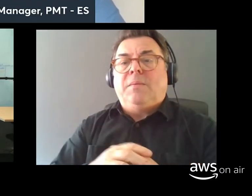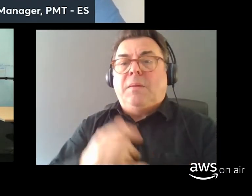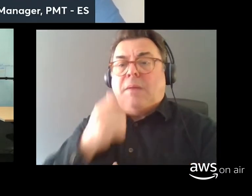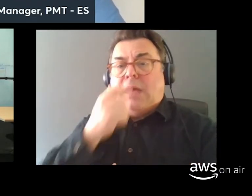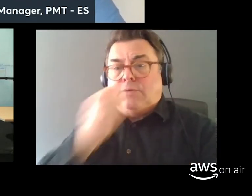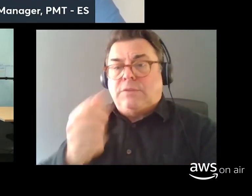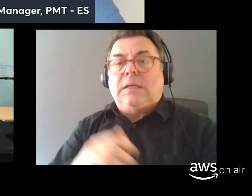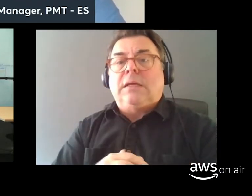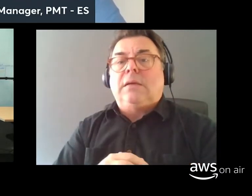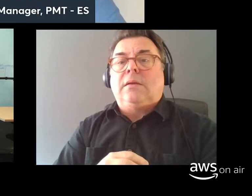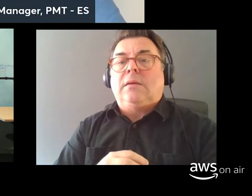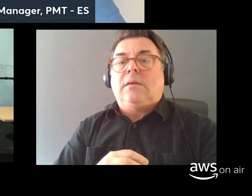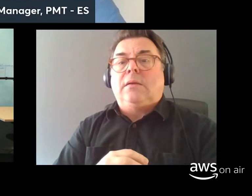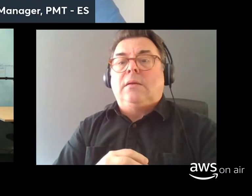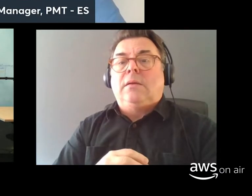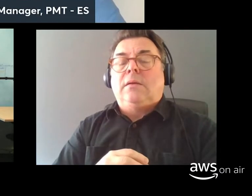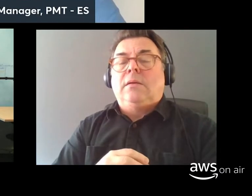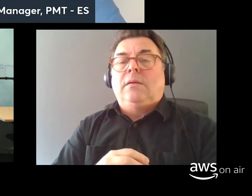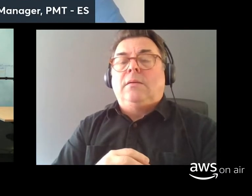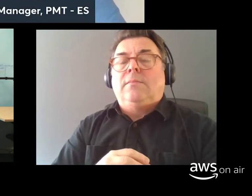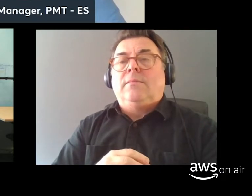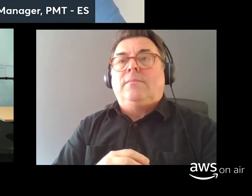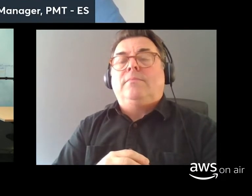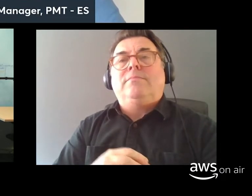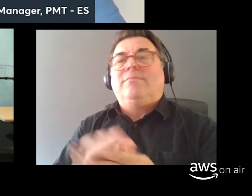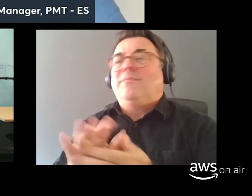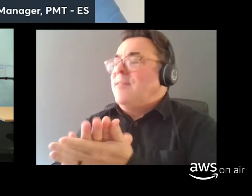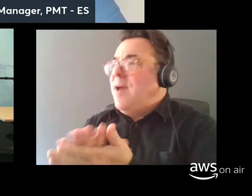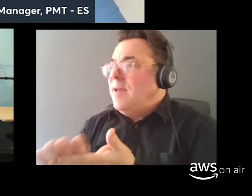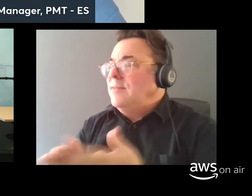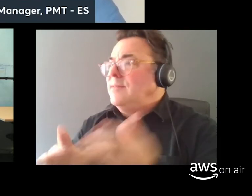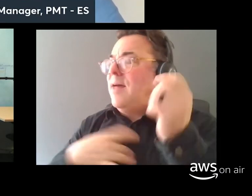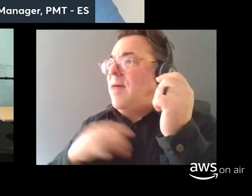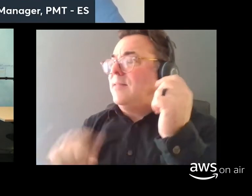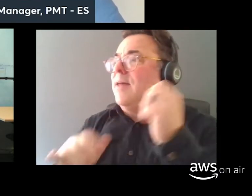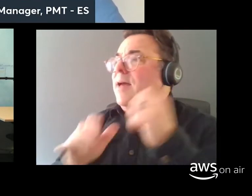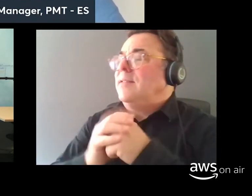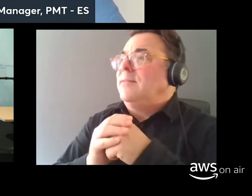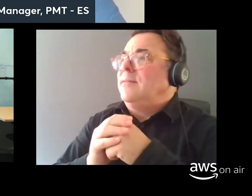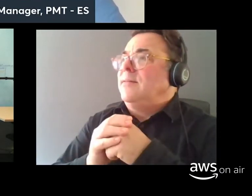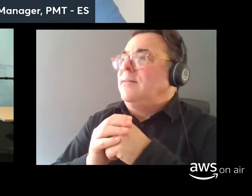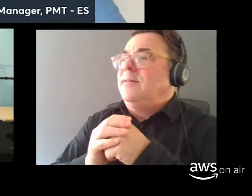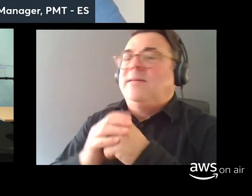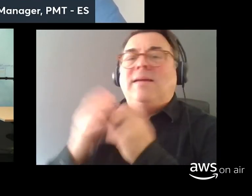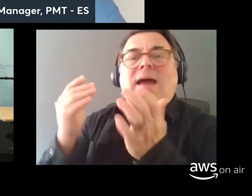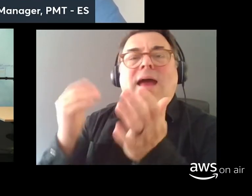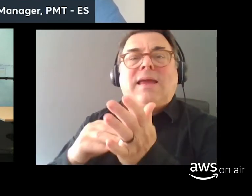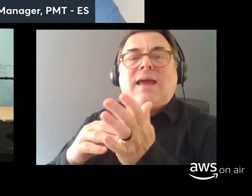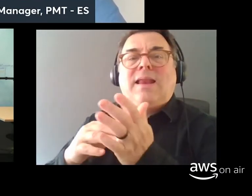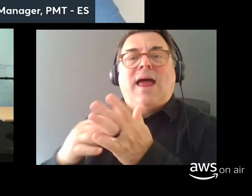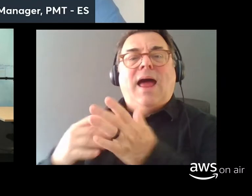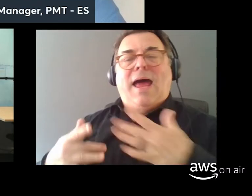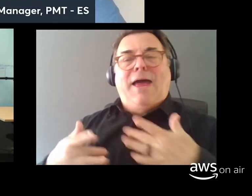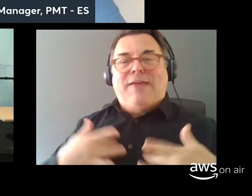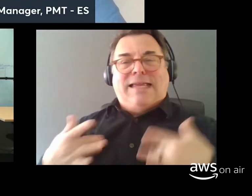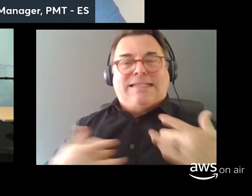to employ here. Nice. I like that. Again, I always get excited when we're able to automate